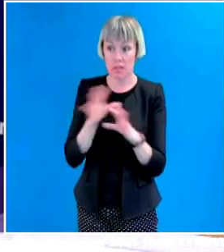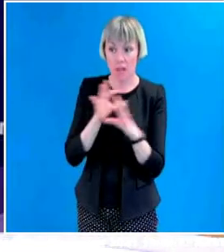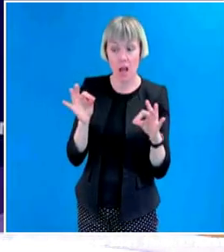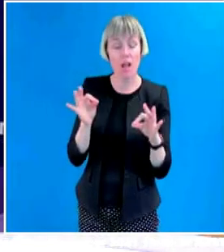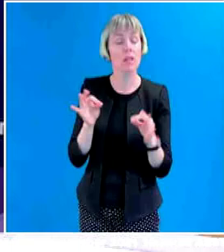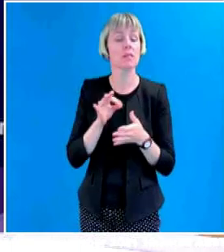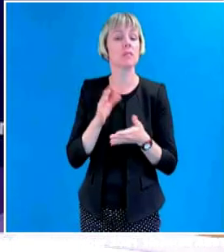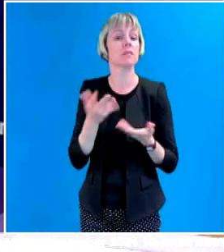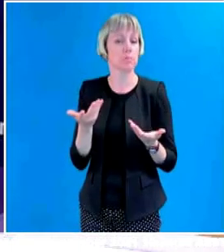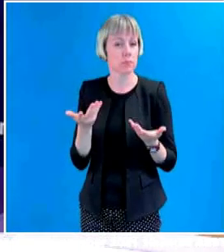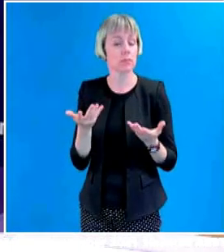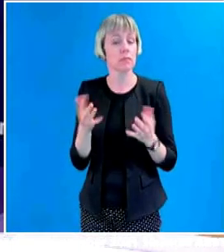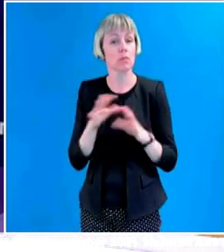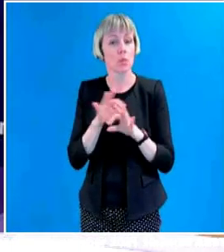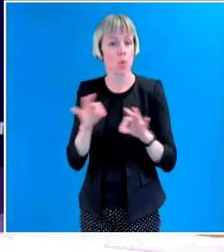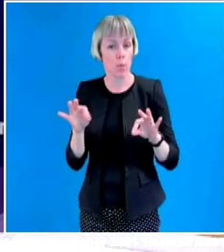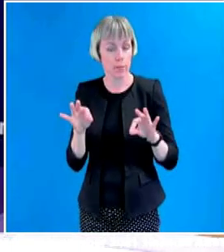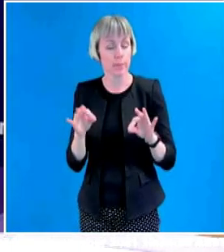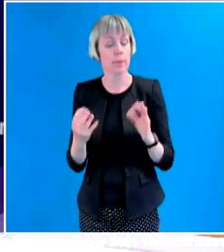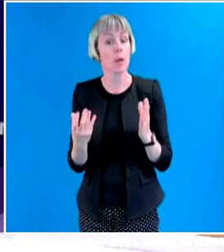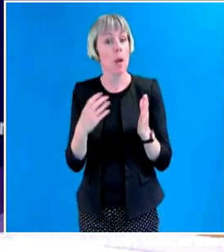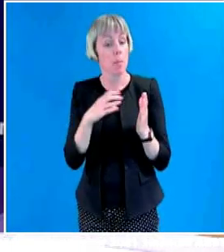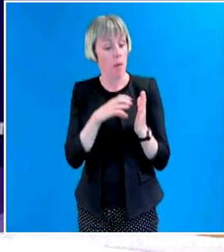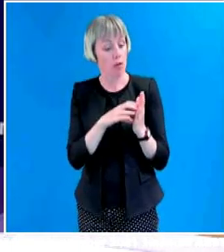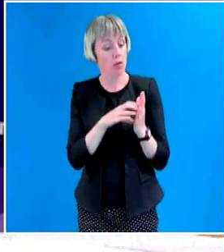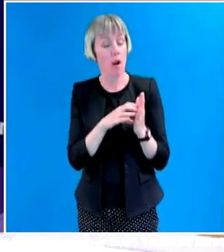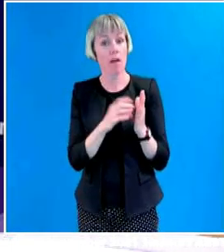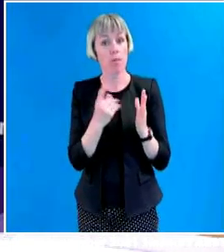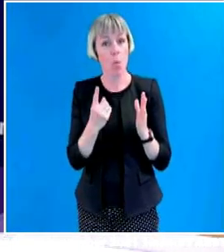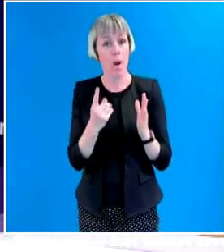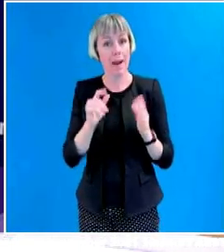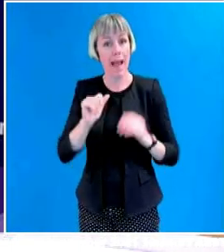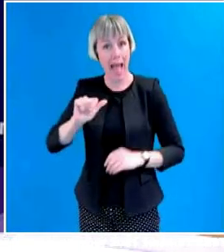If not, then paragraph 1(a) can read: